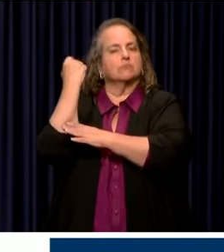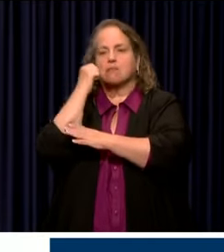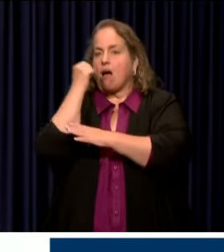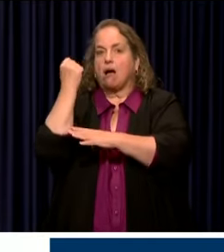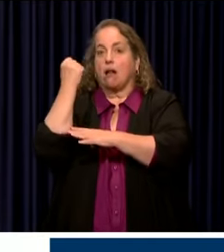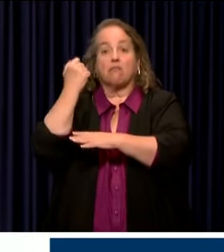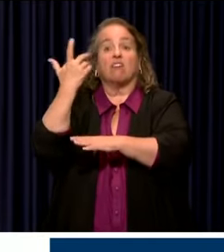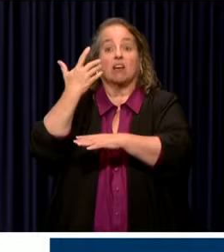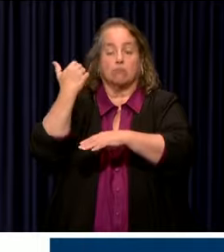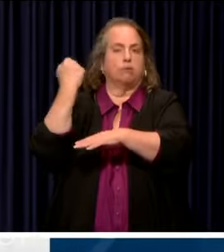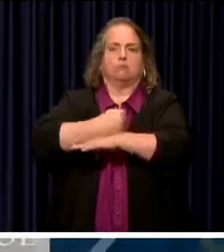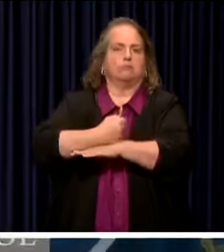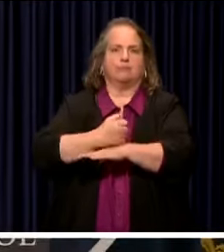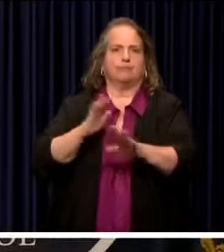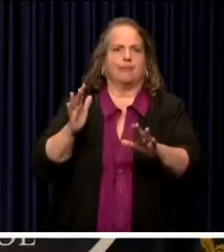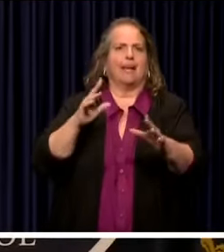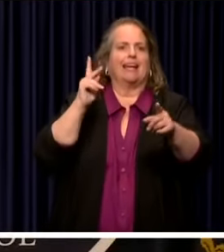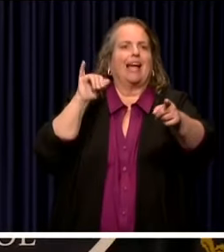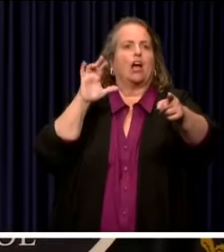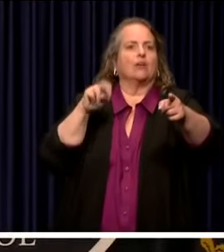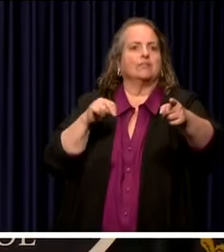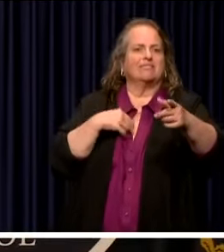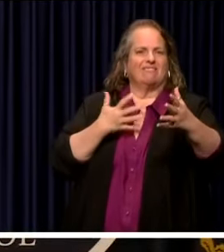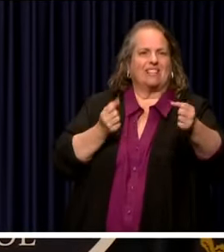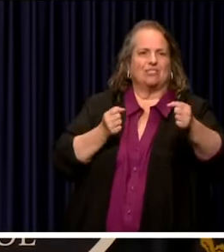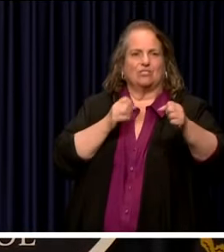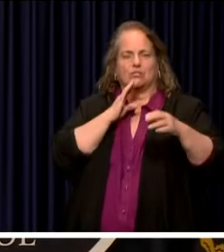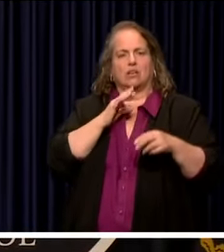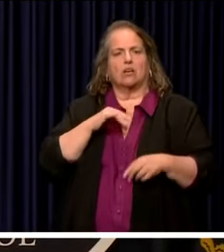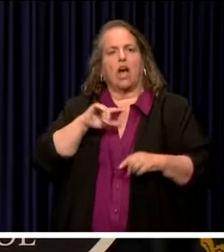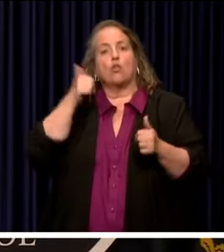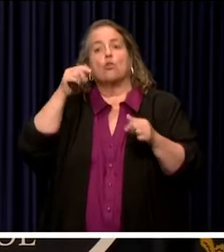WE NEED TAKE A LOOK AT A WHERE